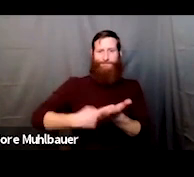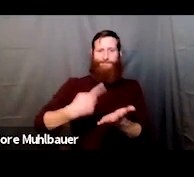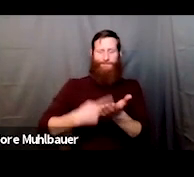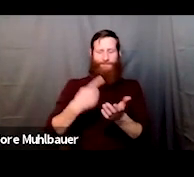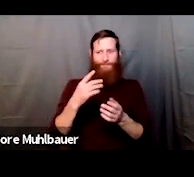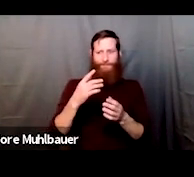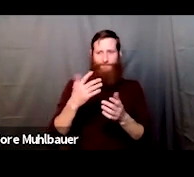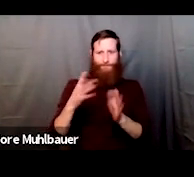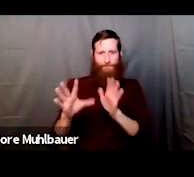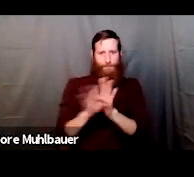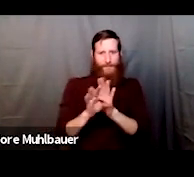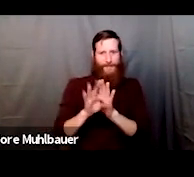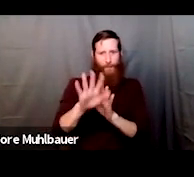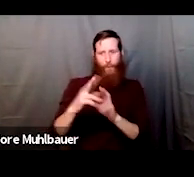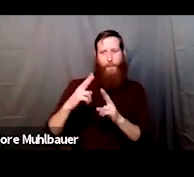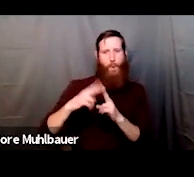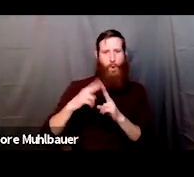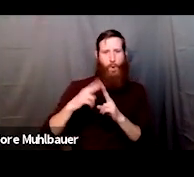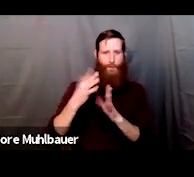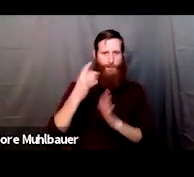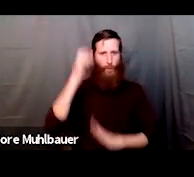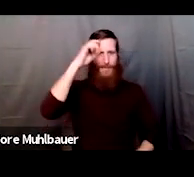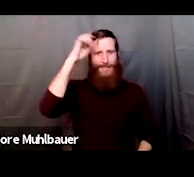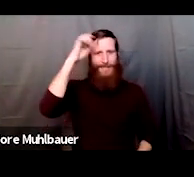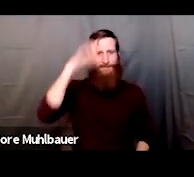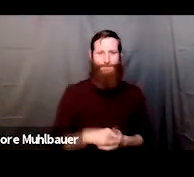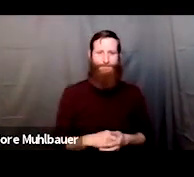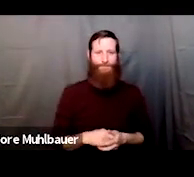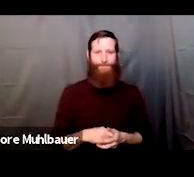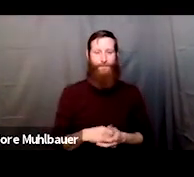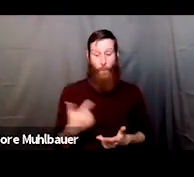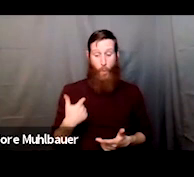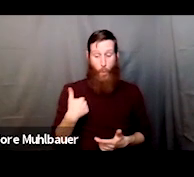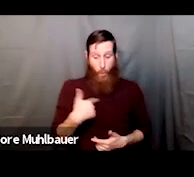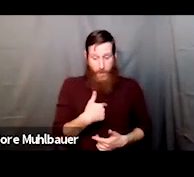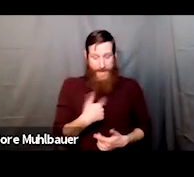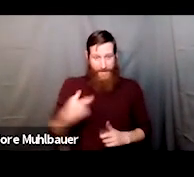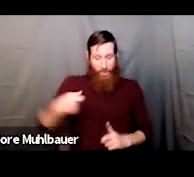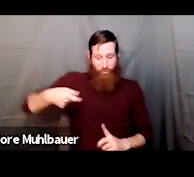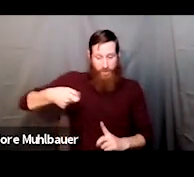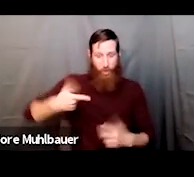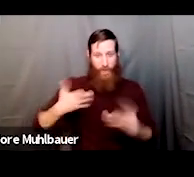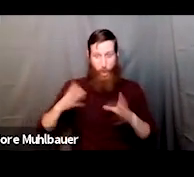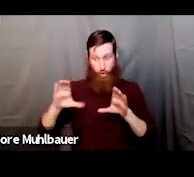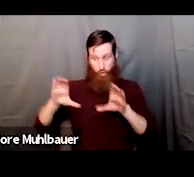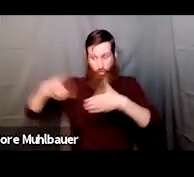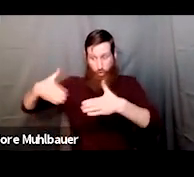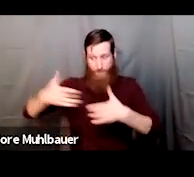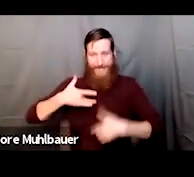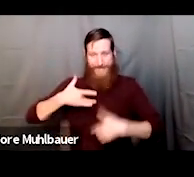Since we tend to be our own triggers, since groups tend to trigger avalanches on themselves